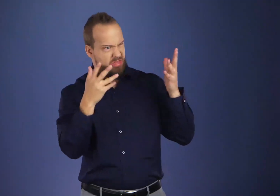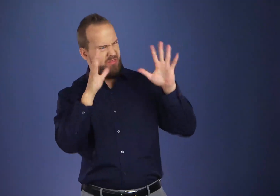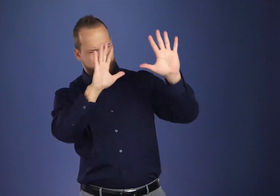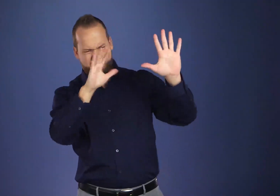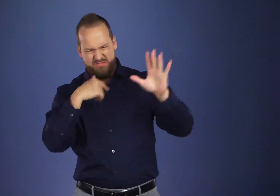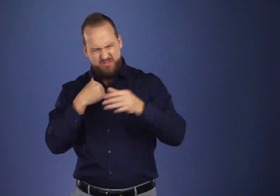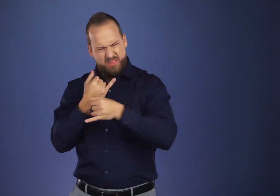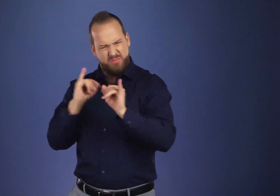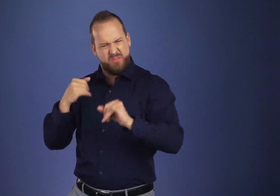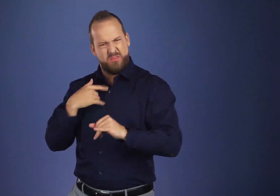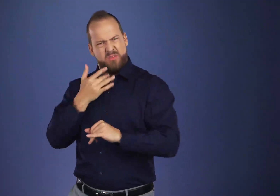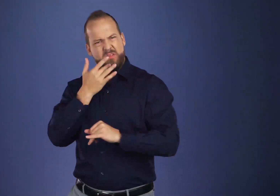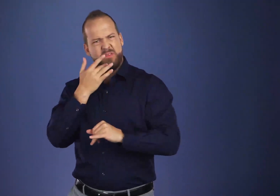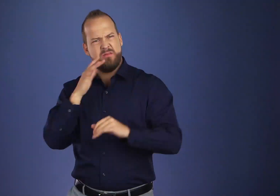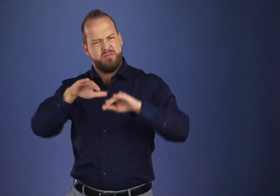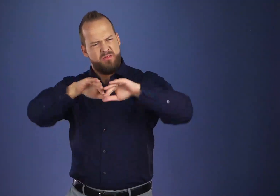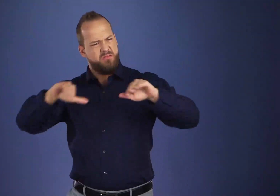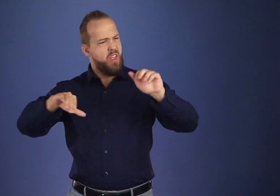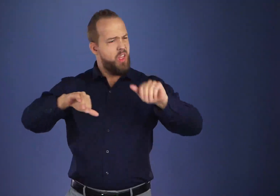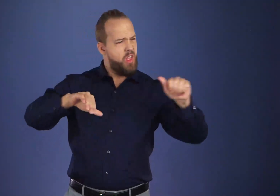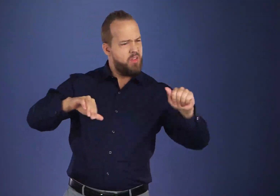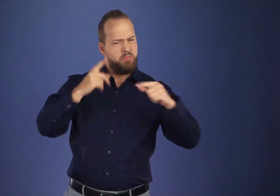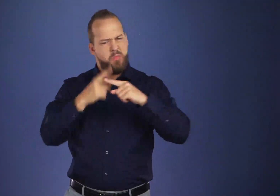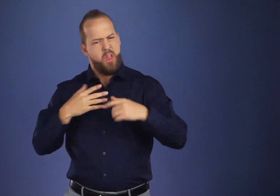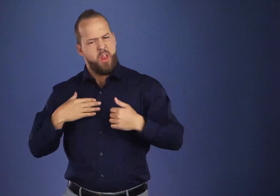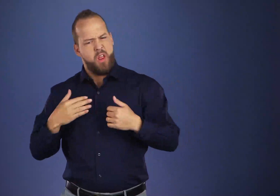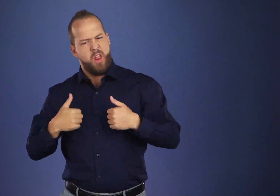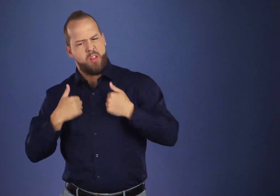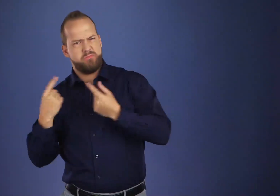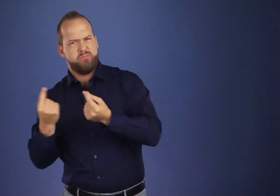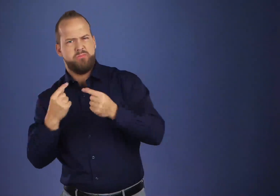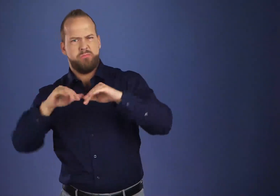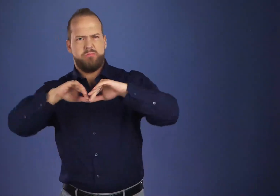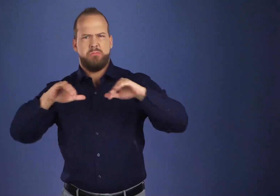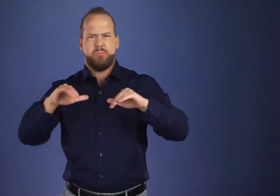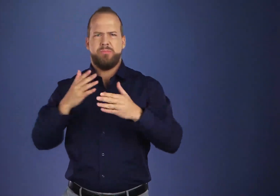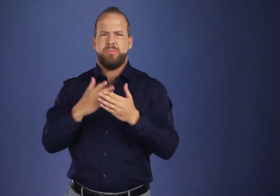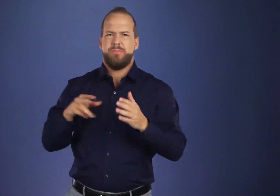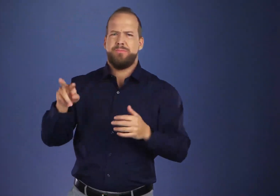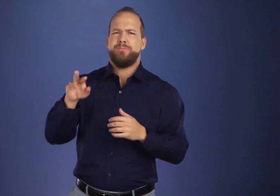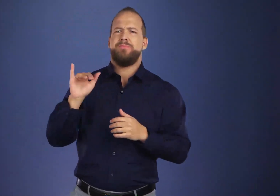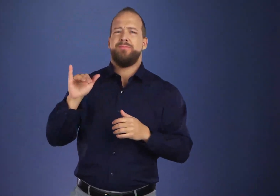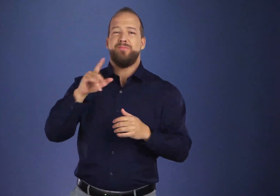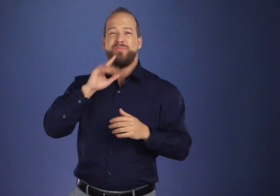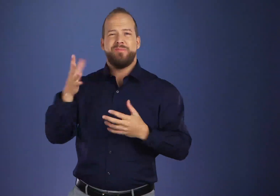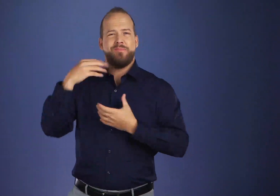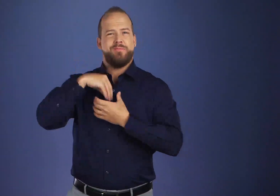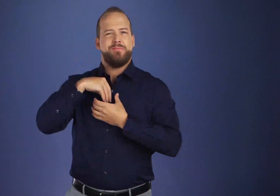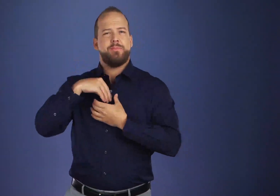always seek to bolster egotism, and so frustrate spiritual development.